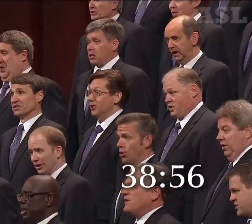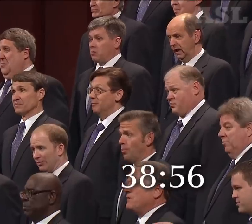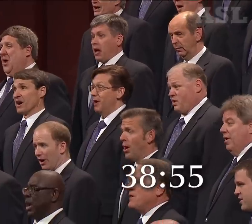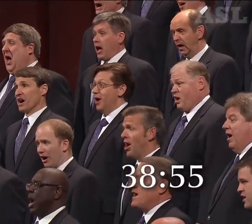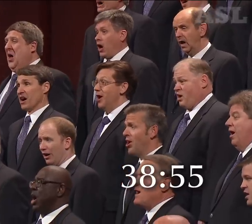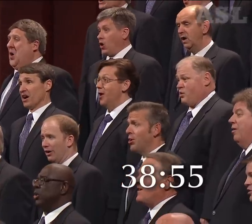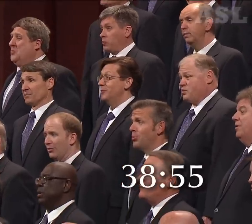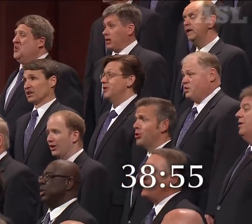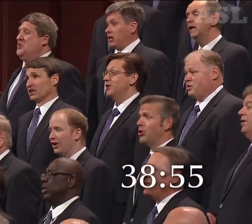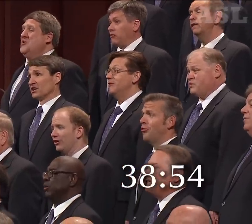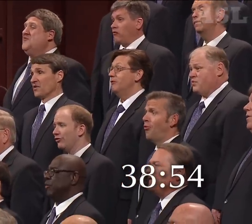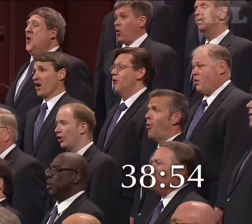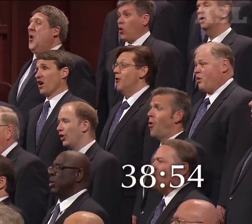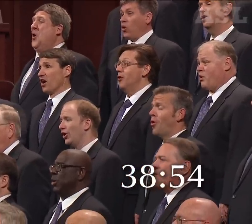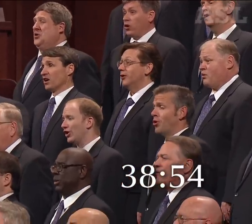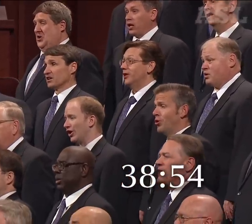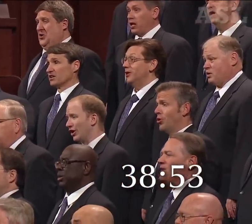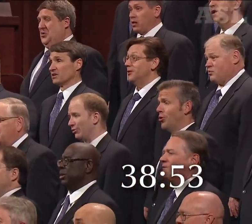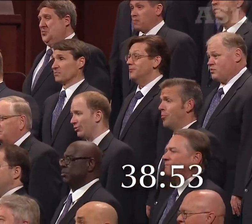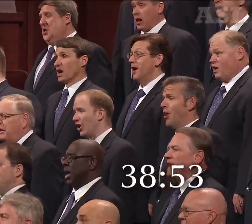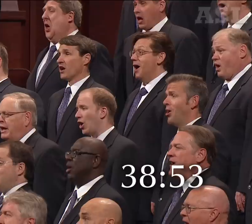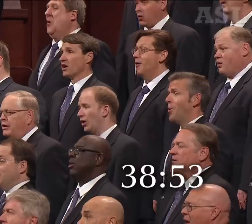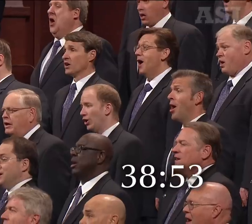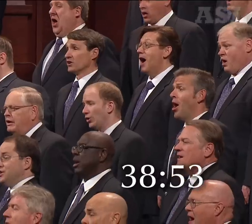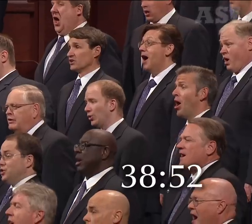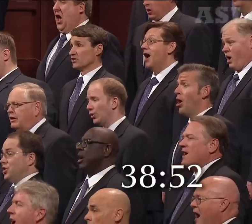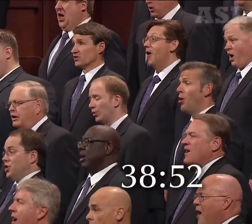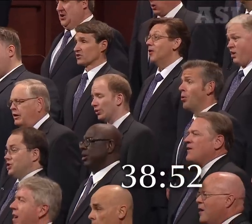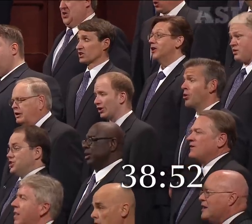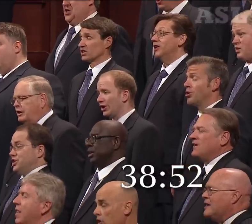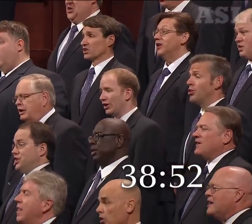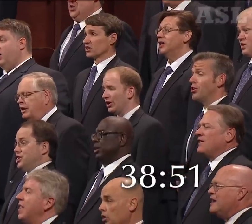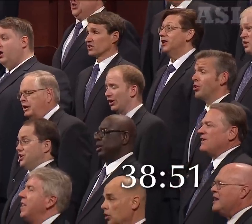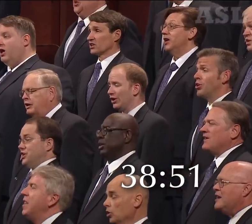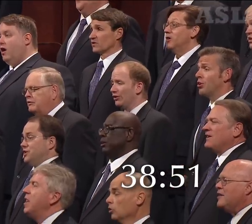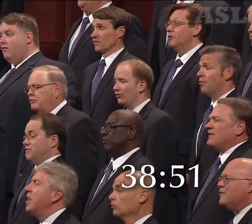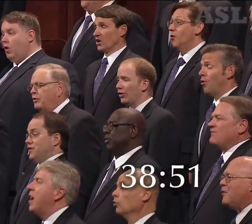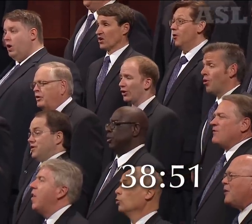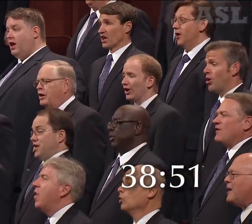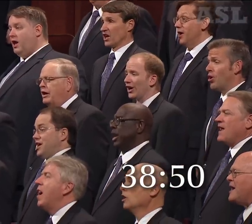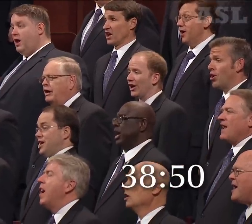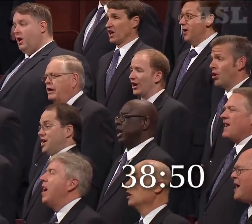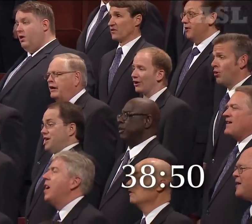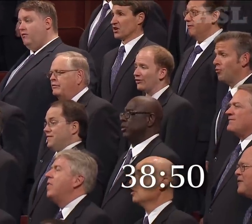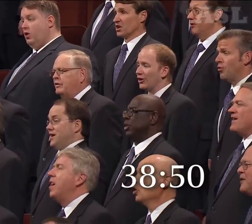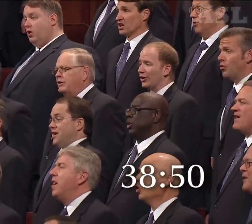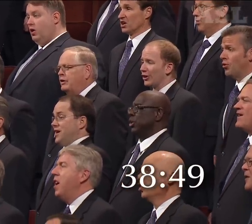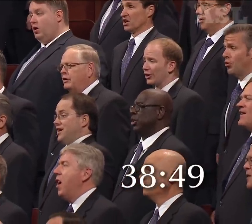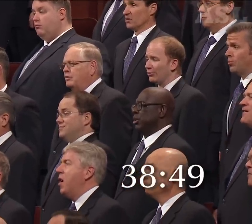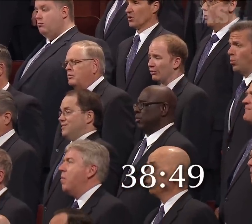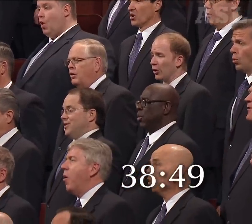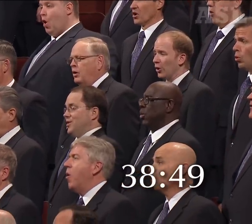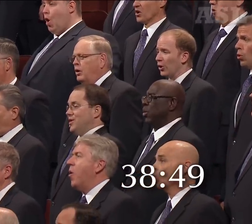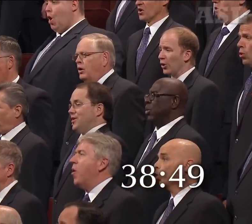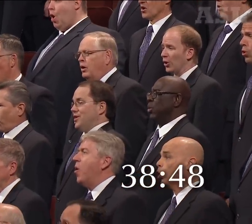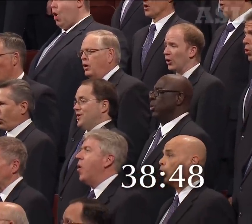THIS IS THE ENGLISH CLOSED CAPTION CHANNEL OF THE CHURCH OF JESUS CHRIST OF LATTER-DAY SAINTS.